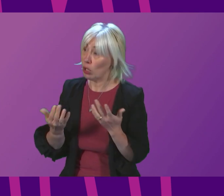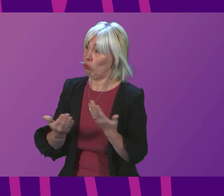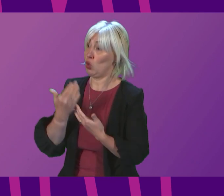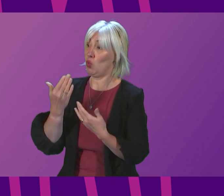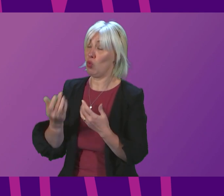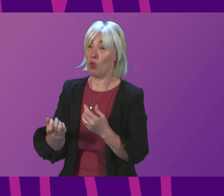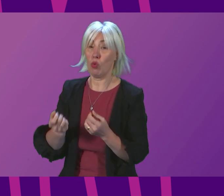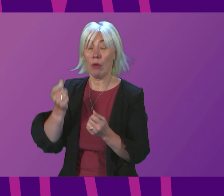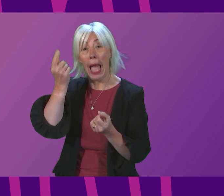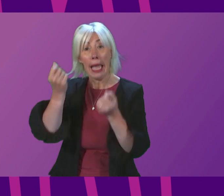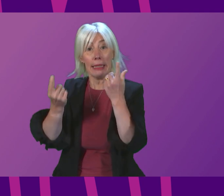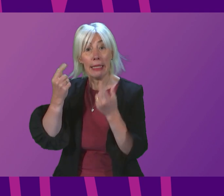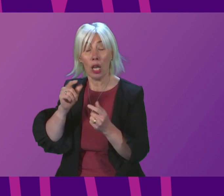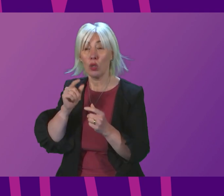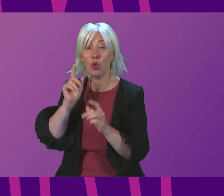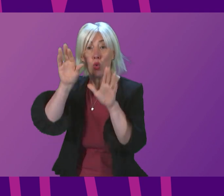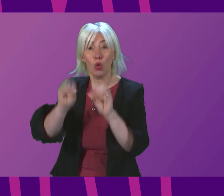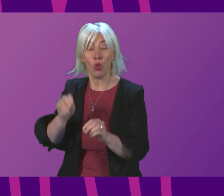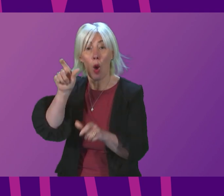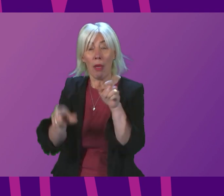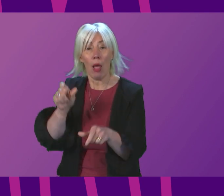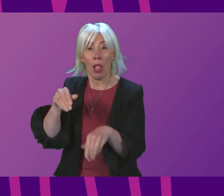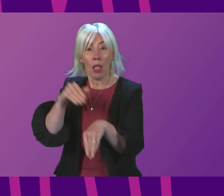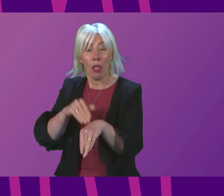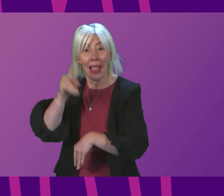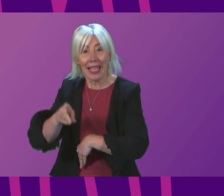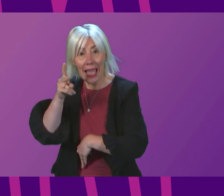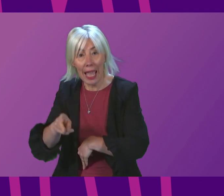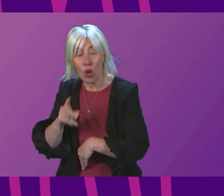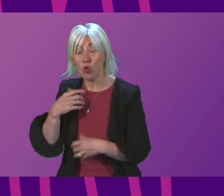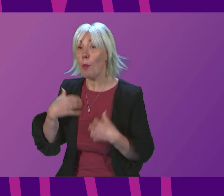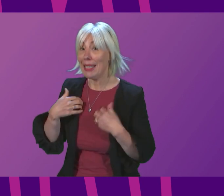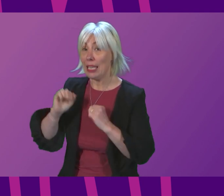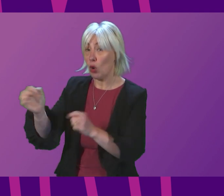so we would be very keen to understand the detail of that proposal and give it due consideration.